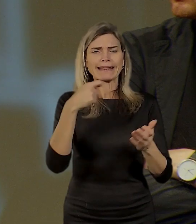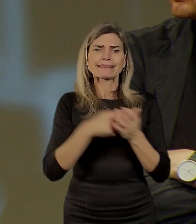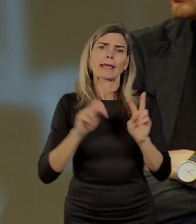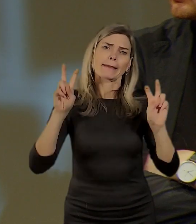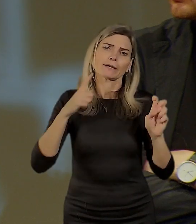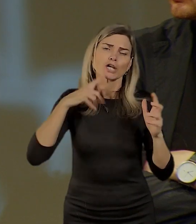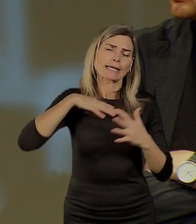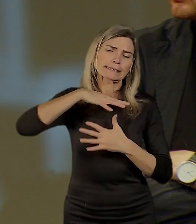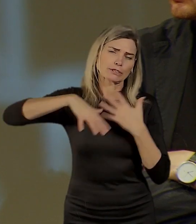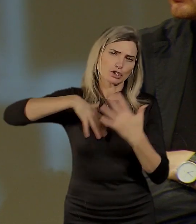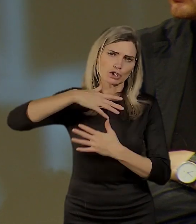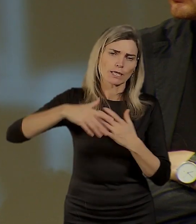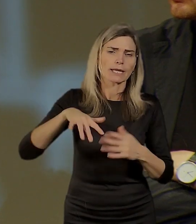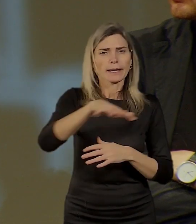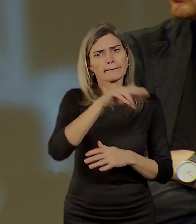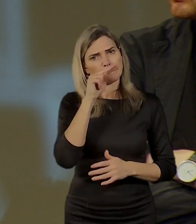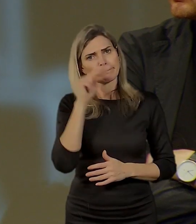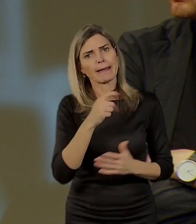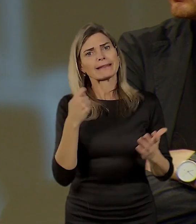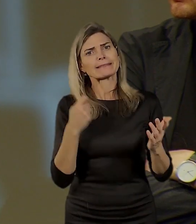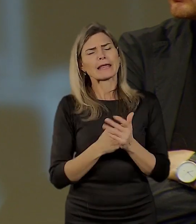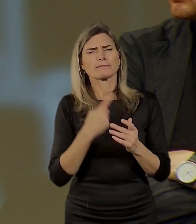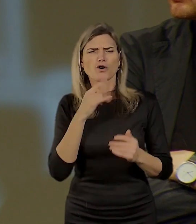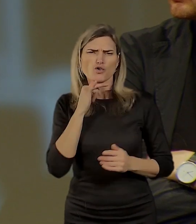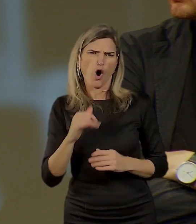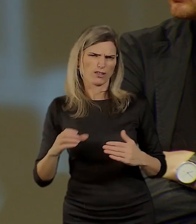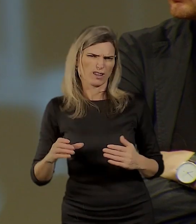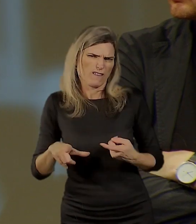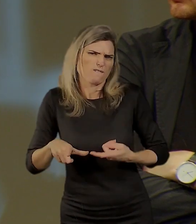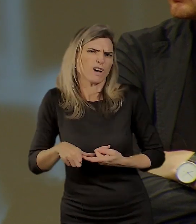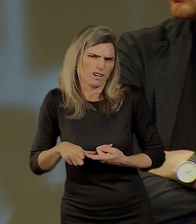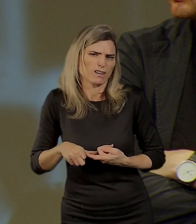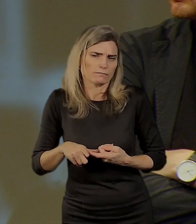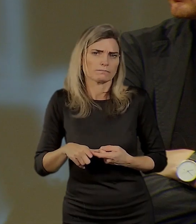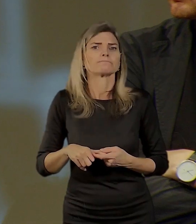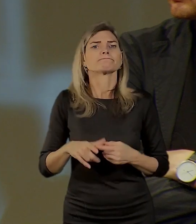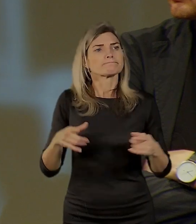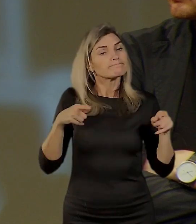And we spread it all out so that it was in harmony with the surroundings.